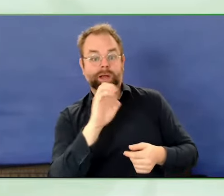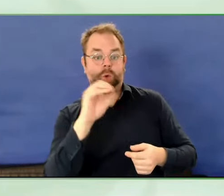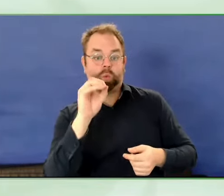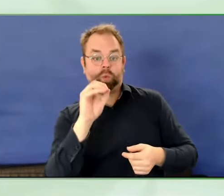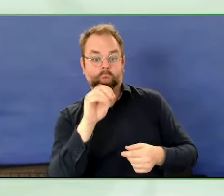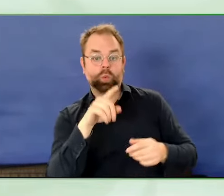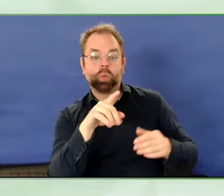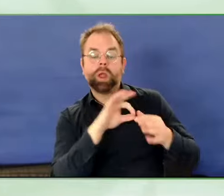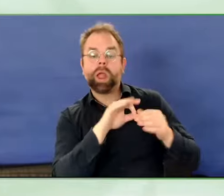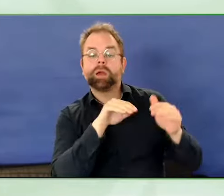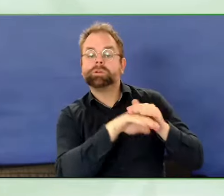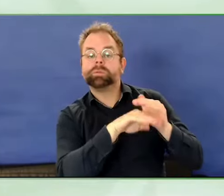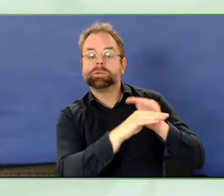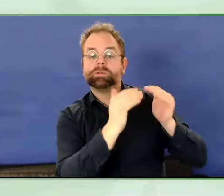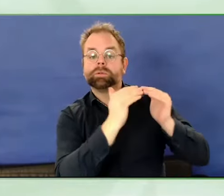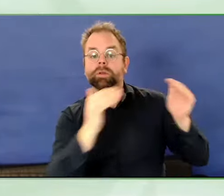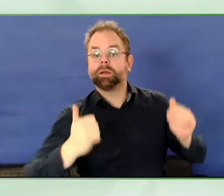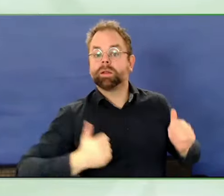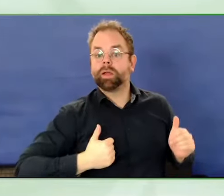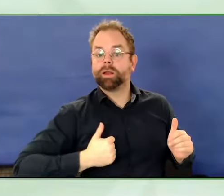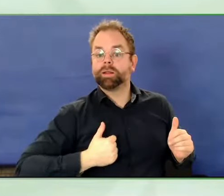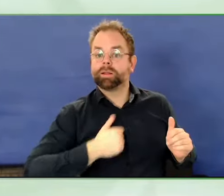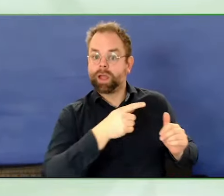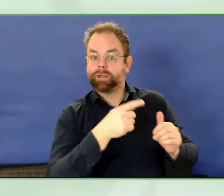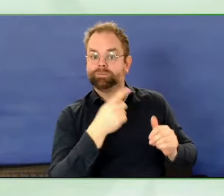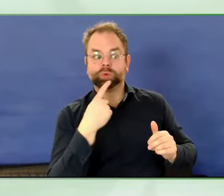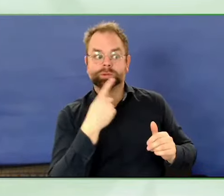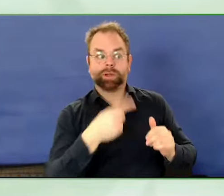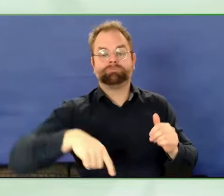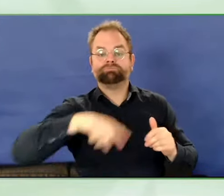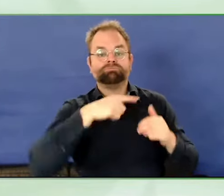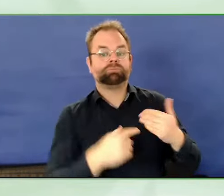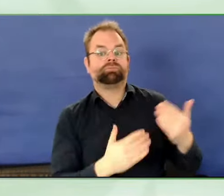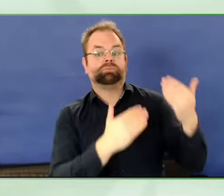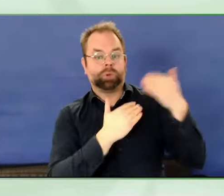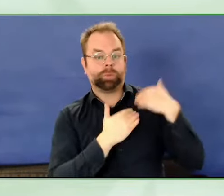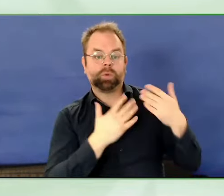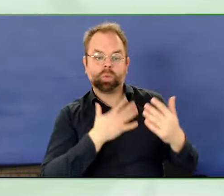Our goal is to create standards that will remove barriers to accessibility in a number